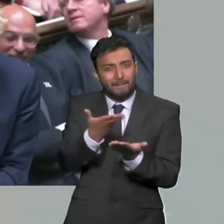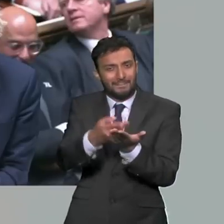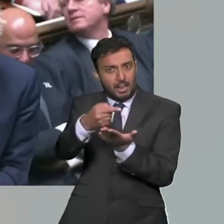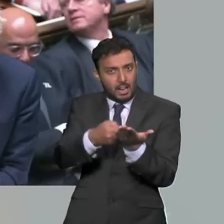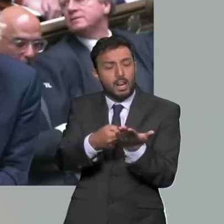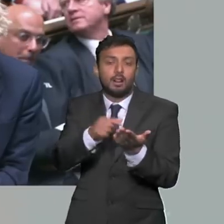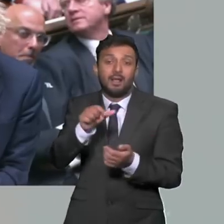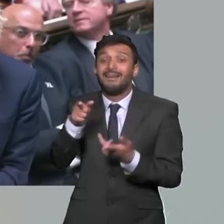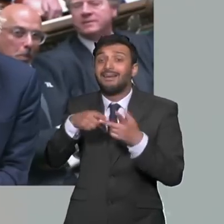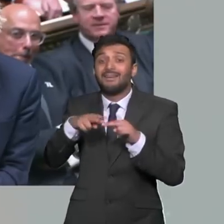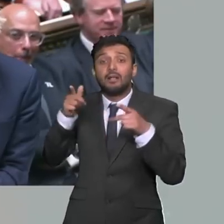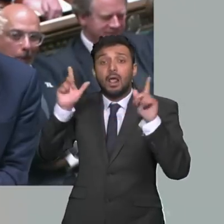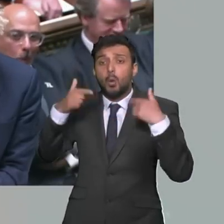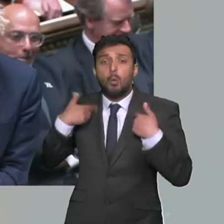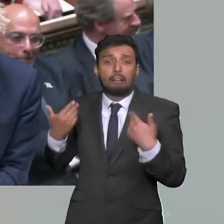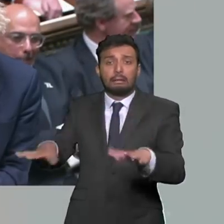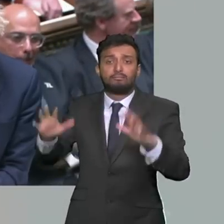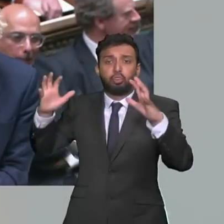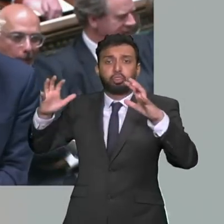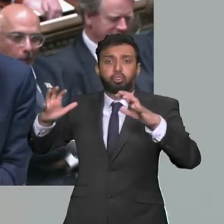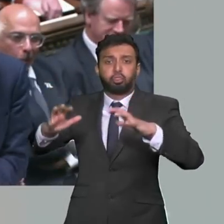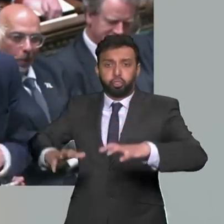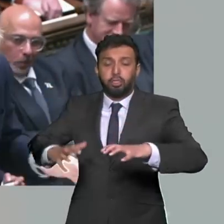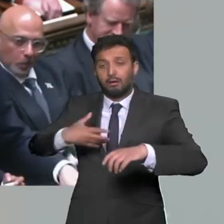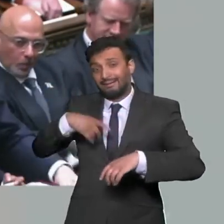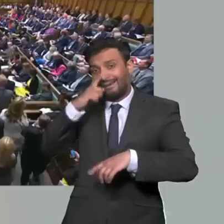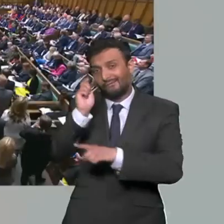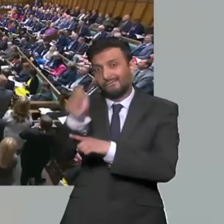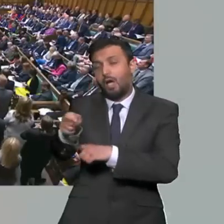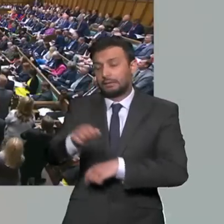derelict unreasonably could face an unlimited fine.